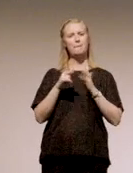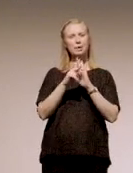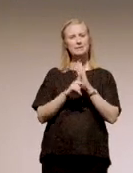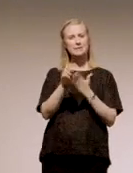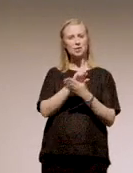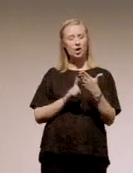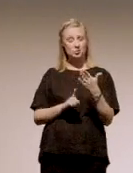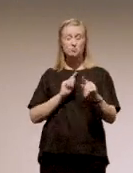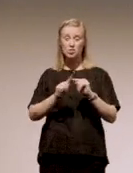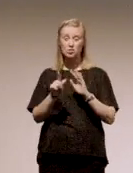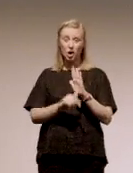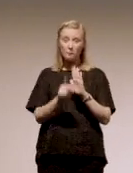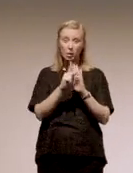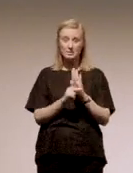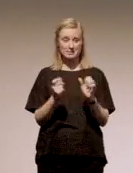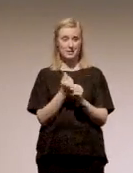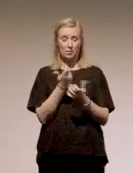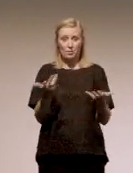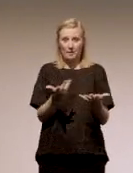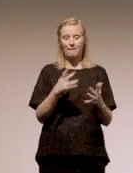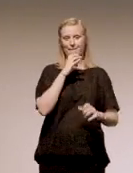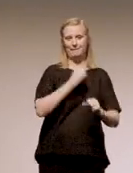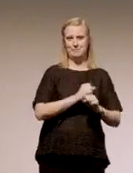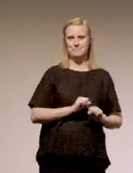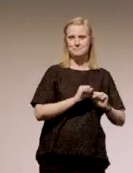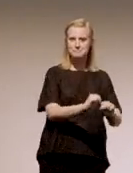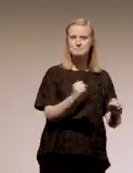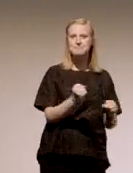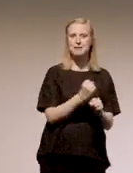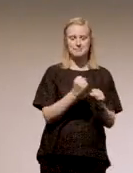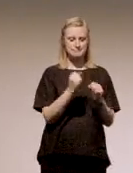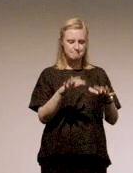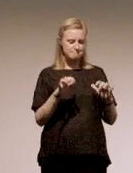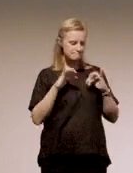It's created for government, it's within government and we kind of just do it even their own shop